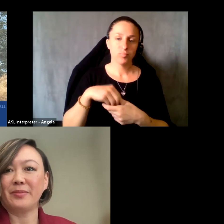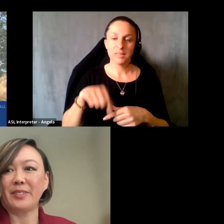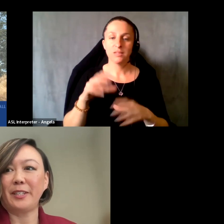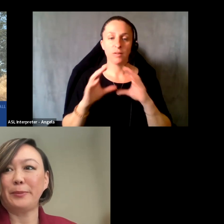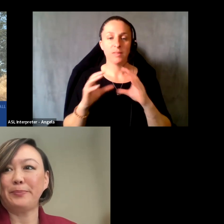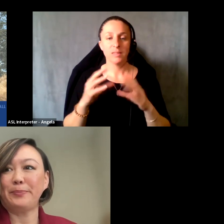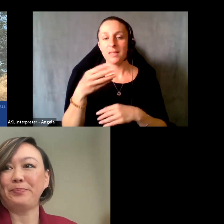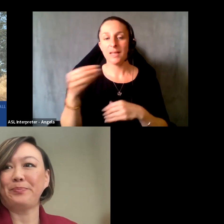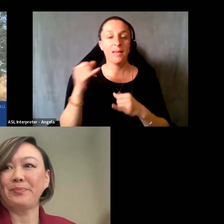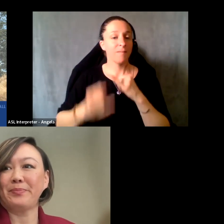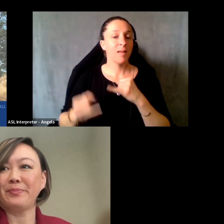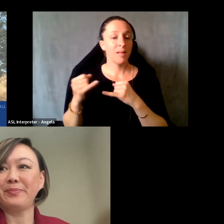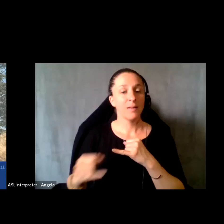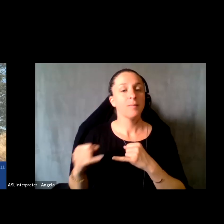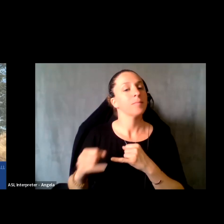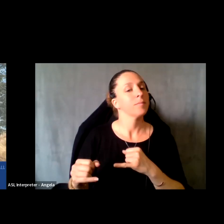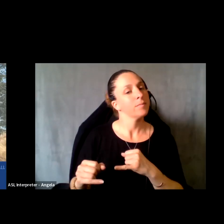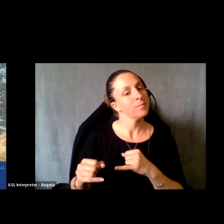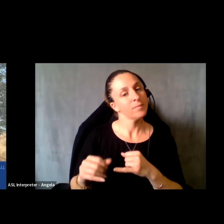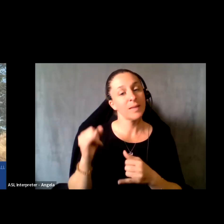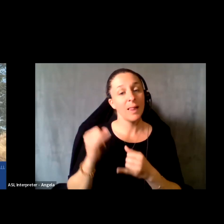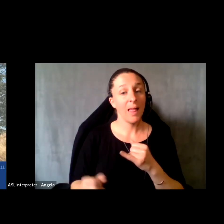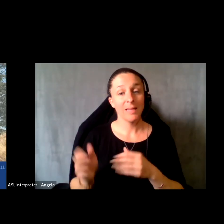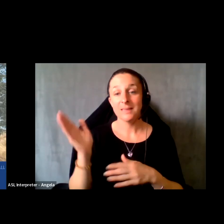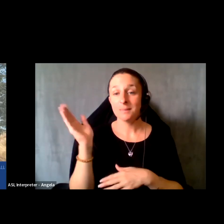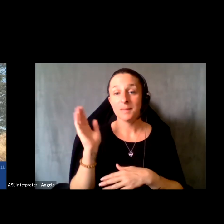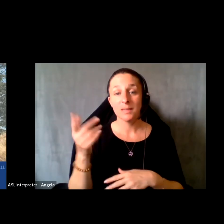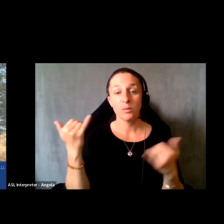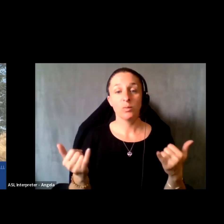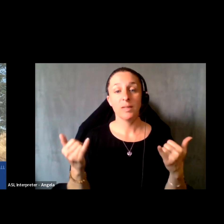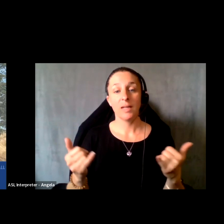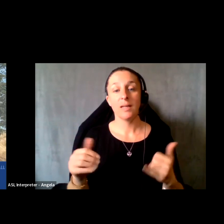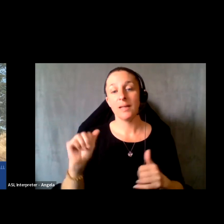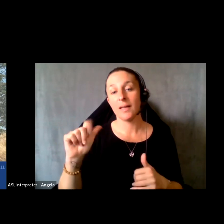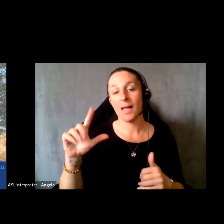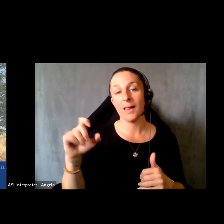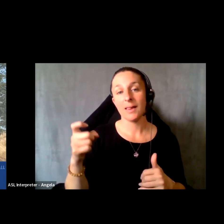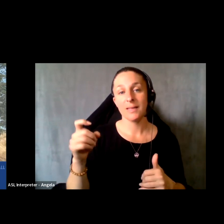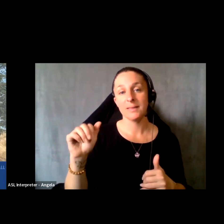And finally, the last speaker that we're gonna have today is Alex Elliott and I wanted to